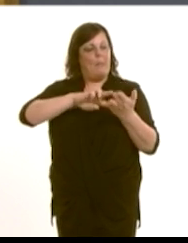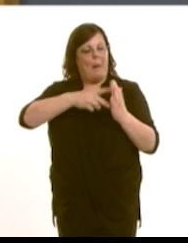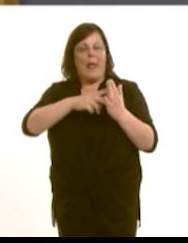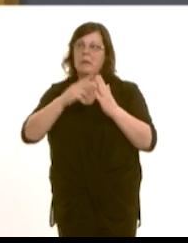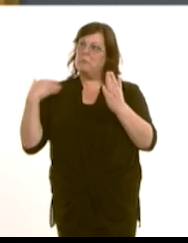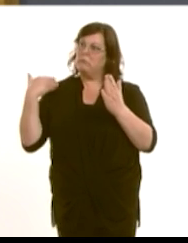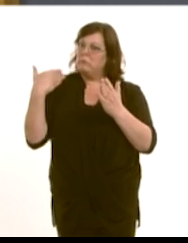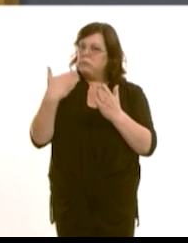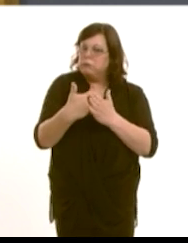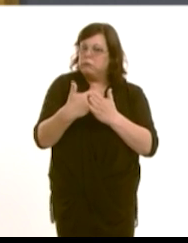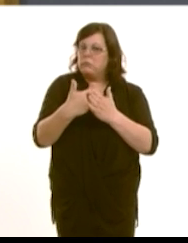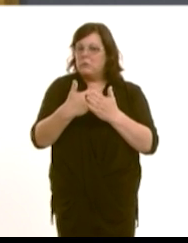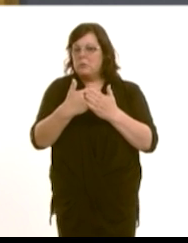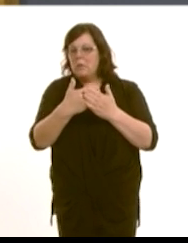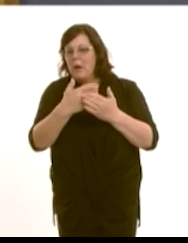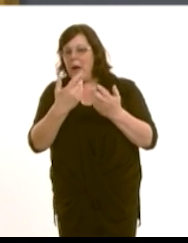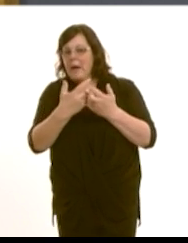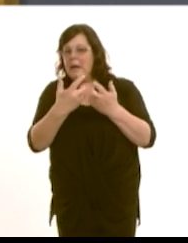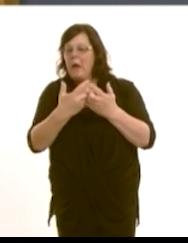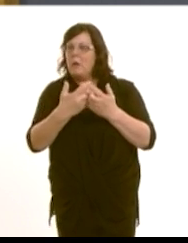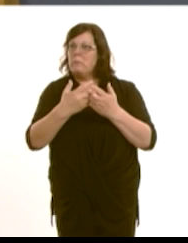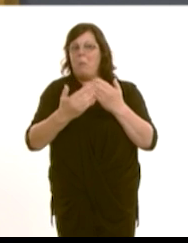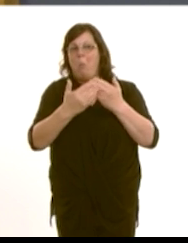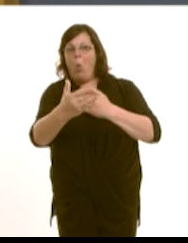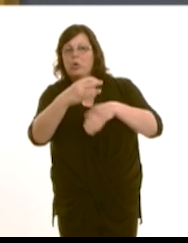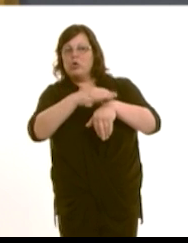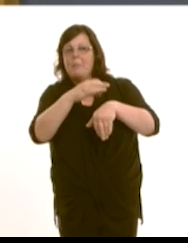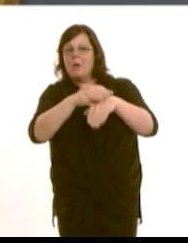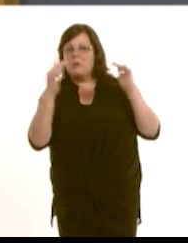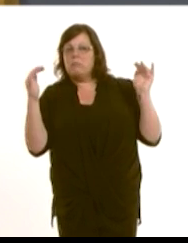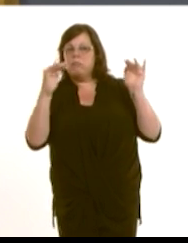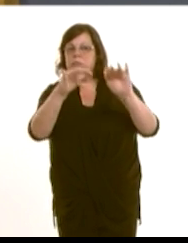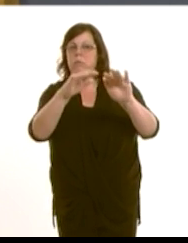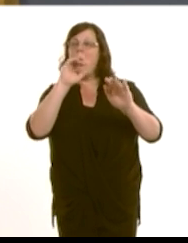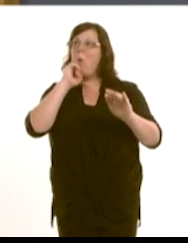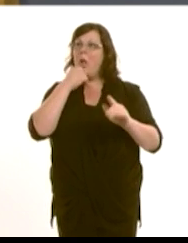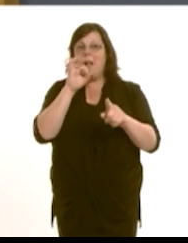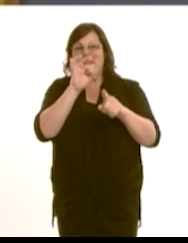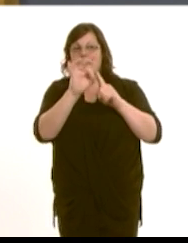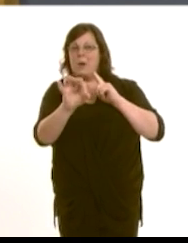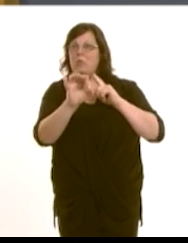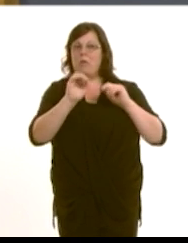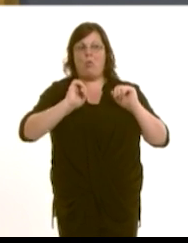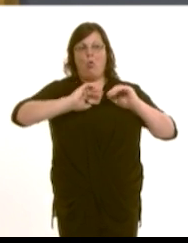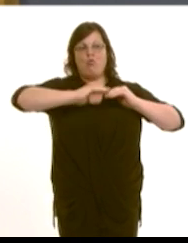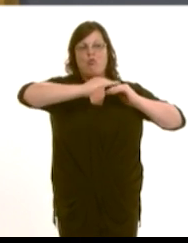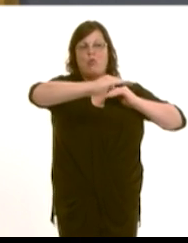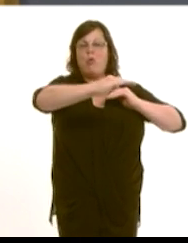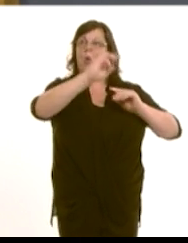produce more GPs into the areas, particularly in rural Wales, where they are currently finding